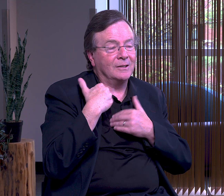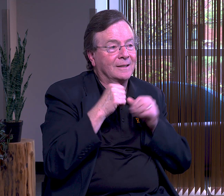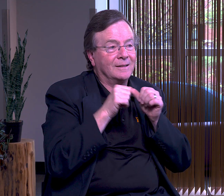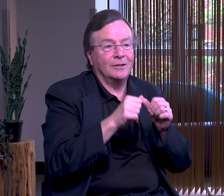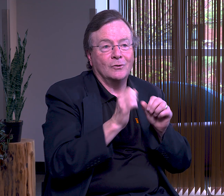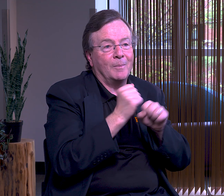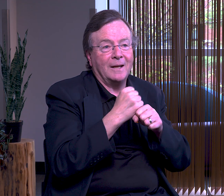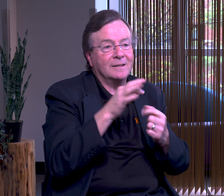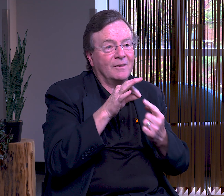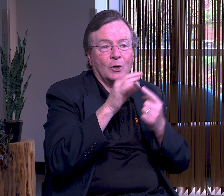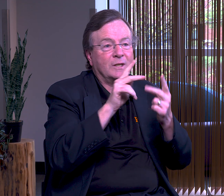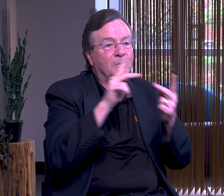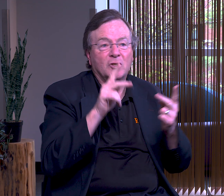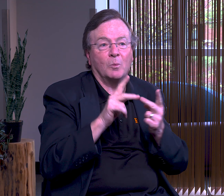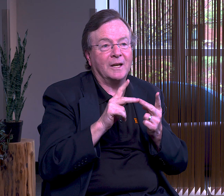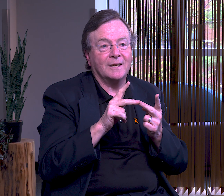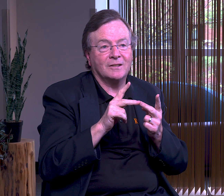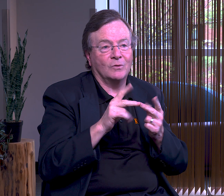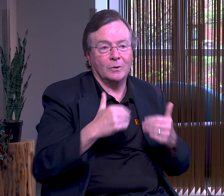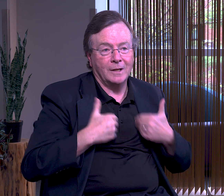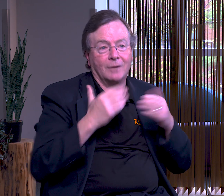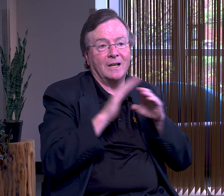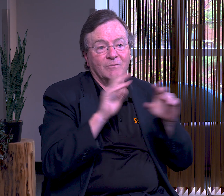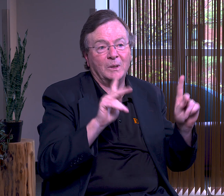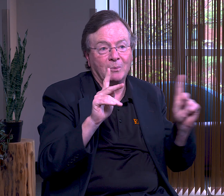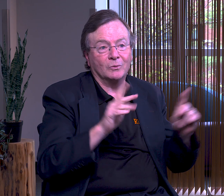to continue to make this a very special place for young deaf people.